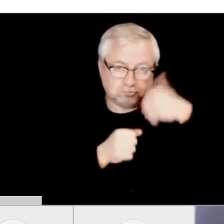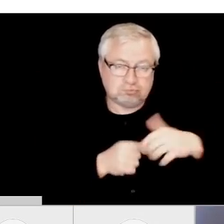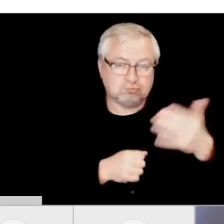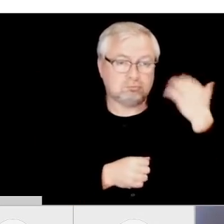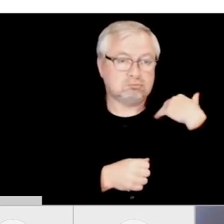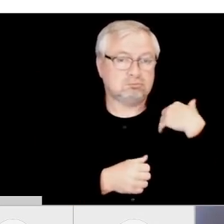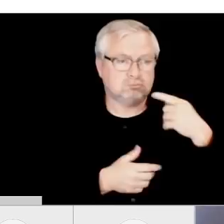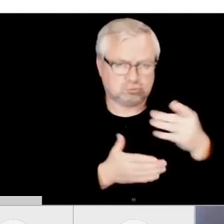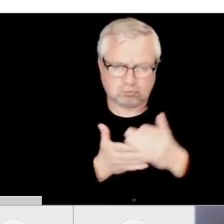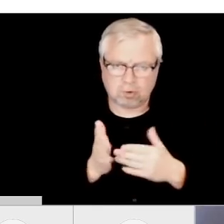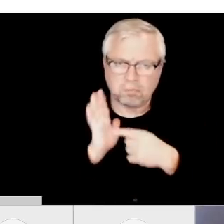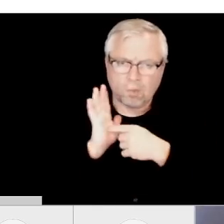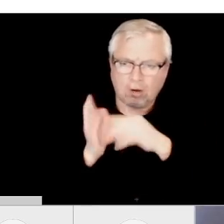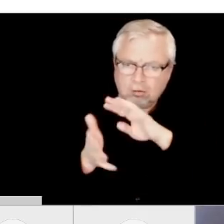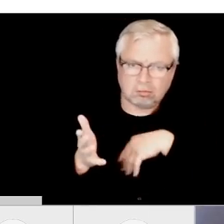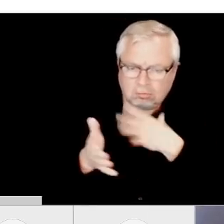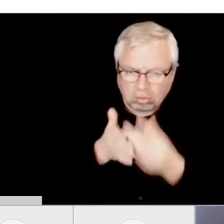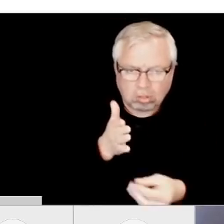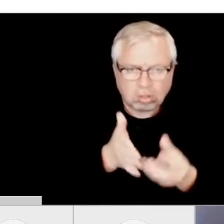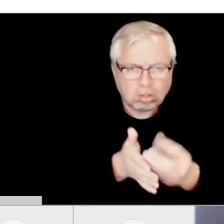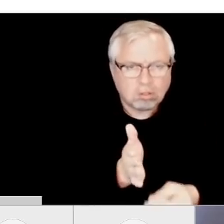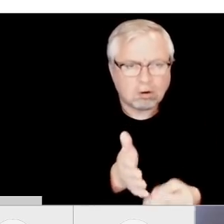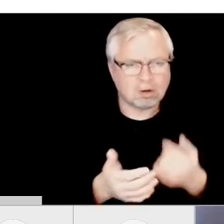And so I think people who see this are -- that's one of the questions